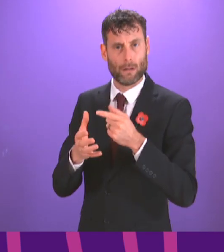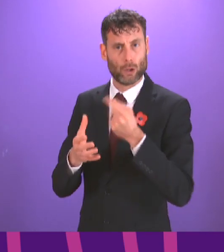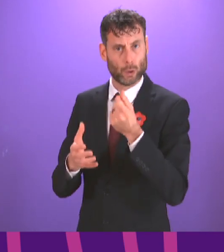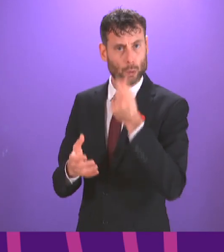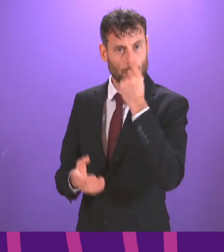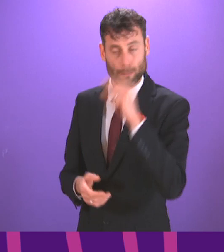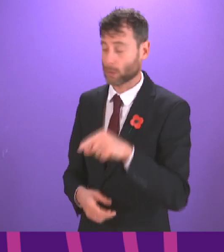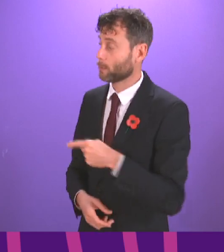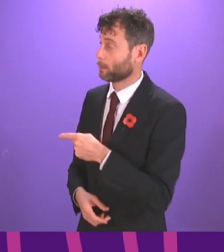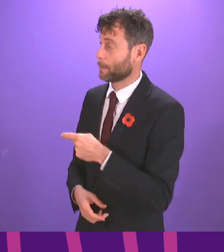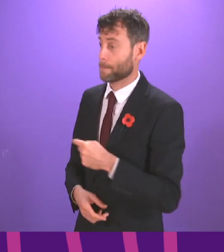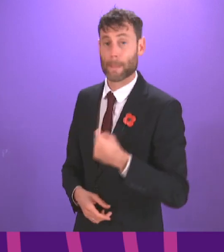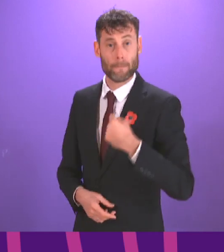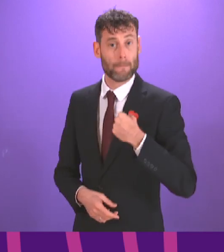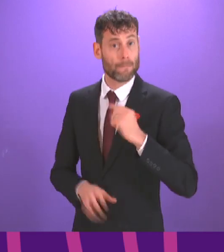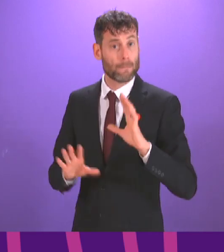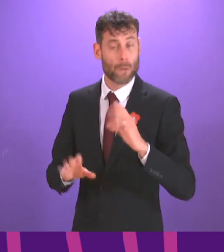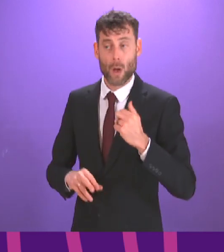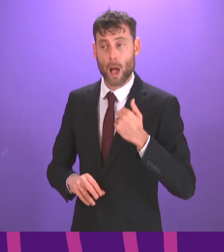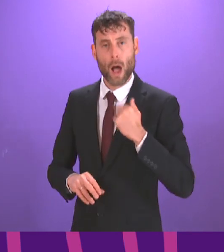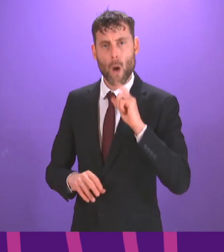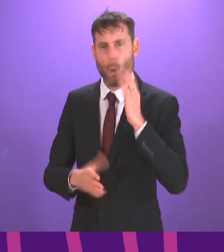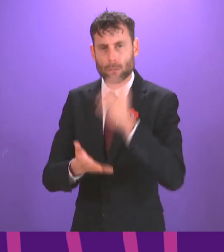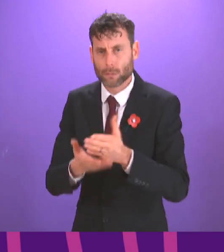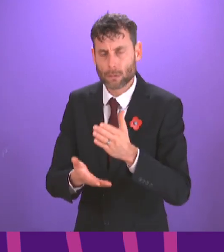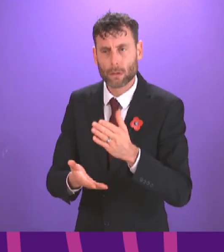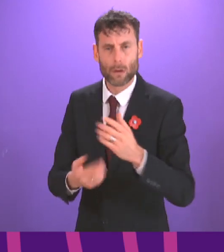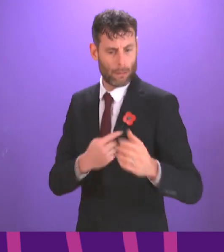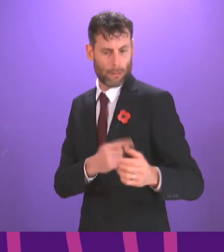earlier, we hope—although I will not give a guarantee ahead of the formal assessment—that